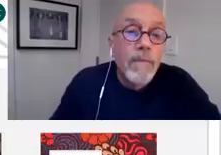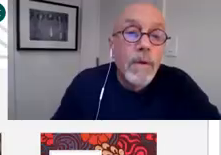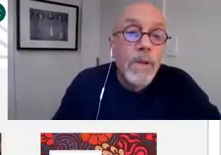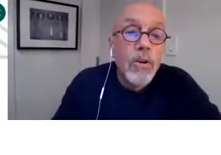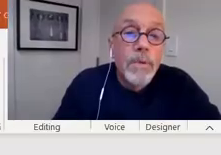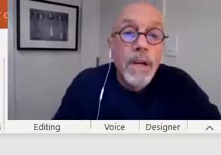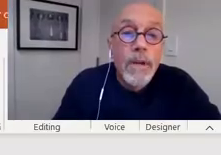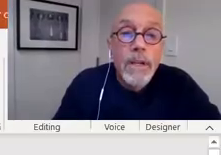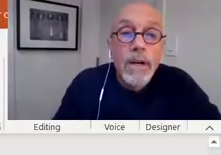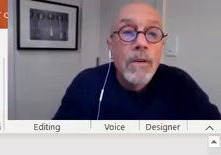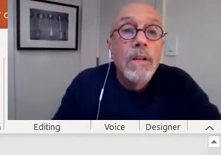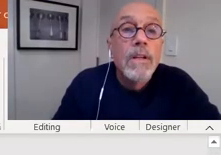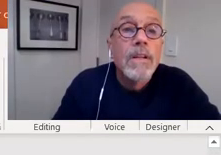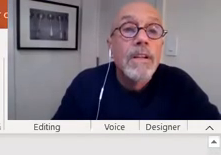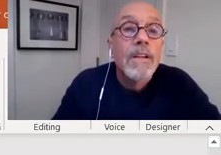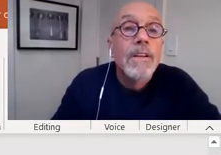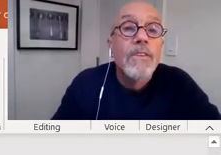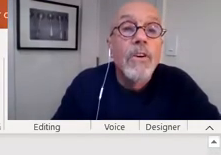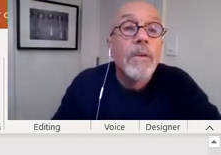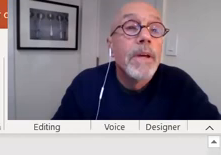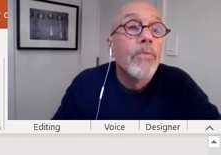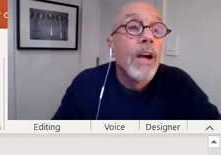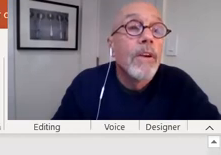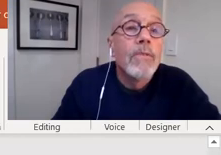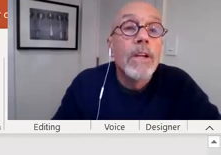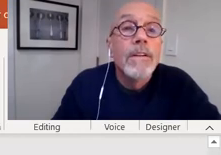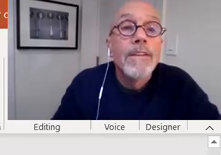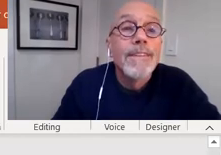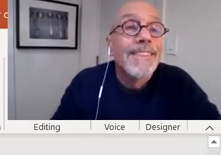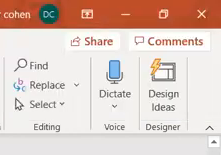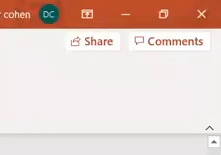I'm going to open that right now. I have made progress.